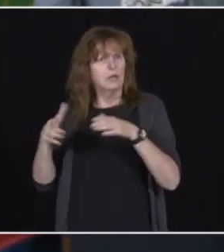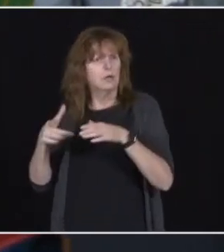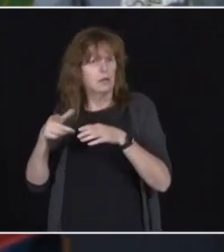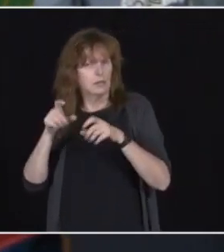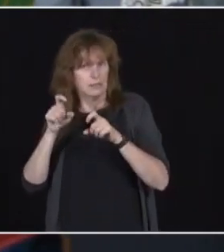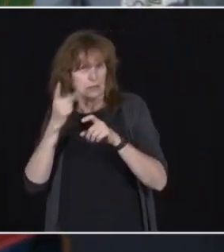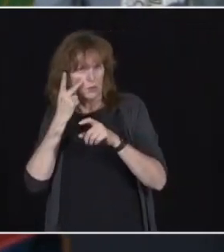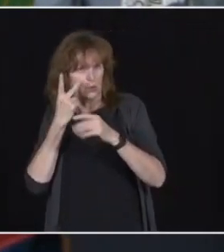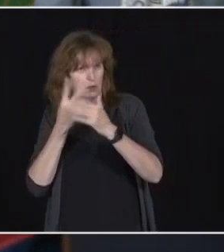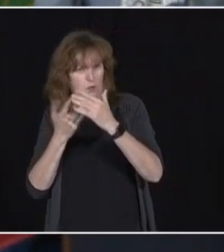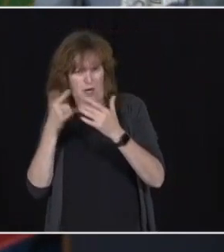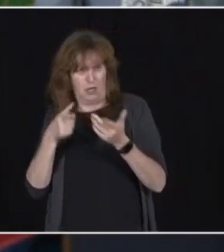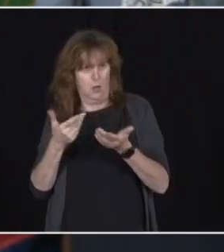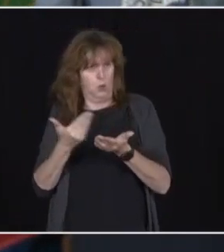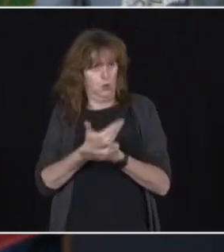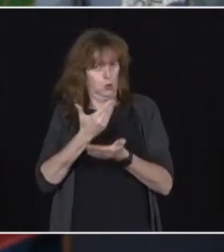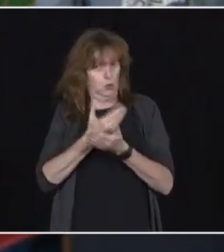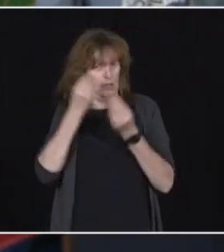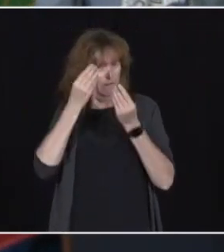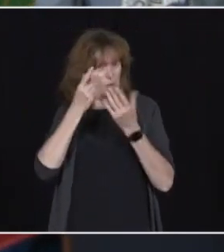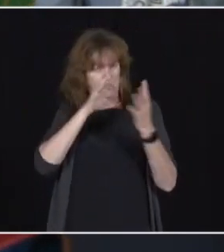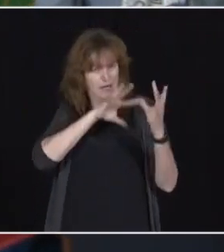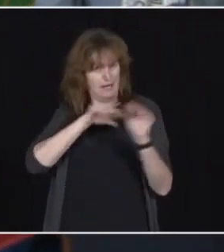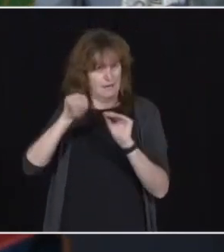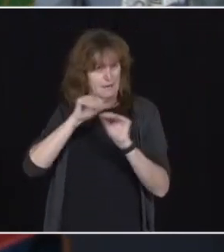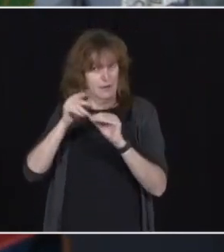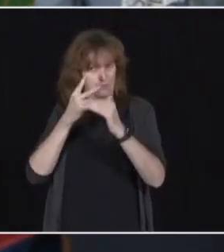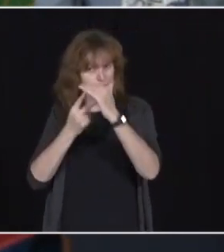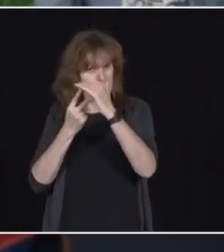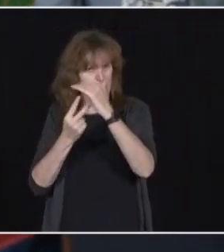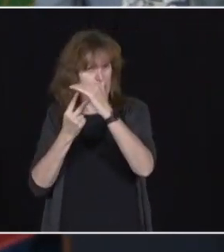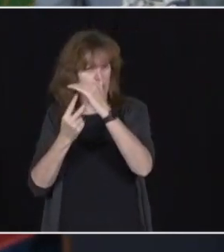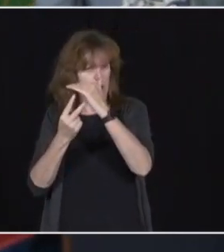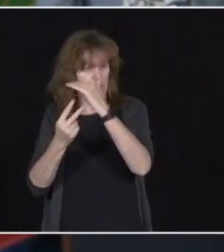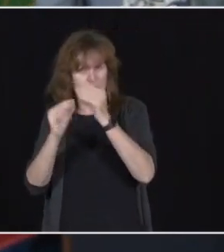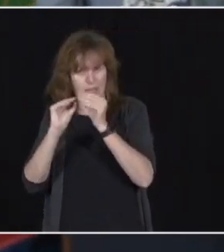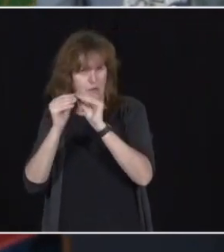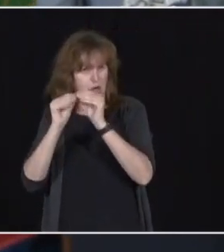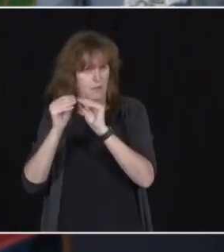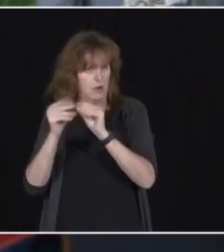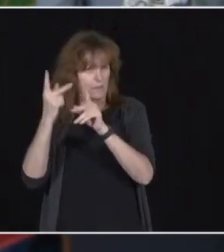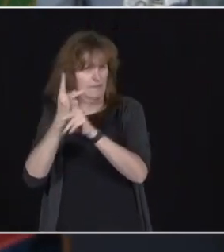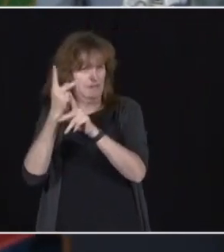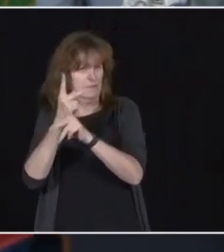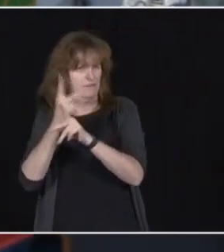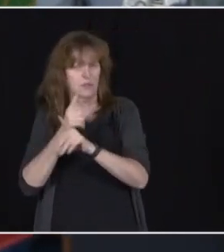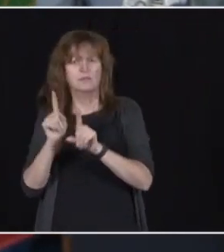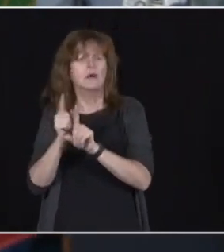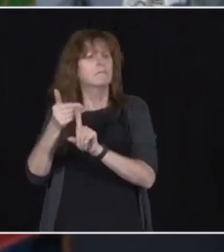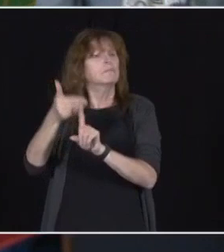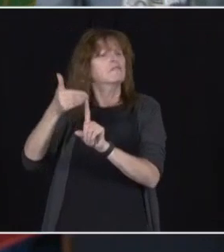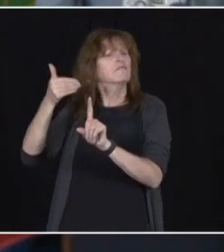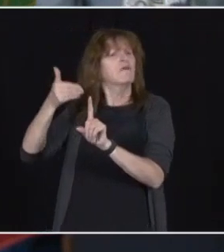How might it look and we asked her mother to say can you update this -- update us with the latest data.